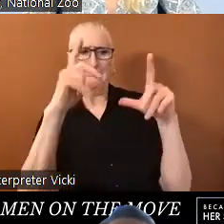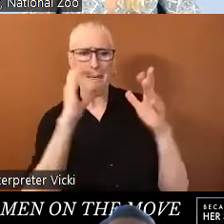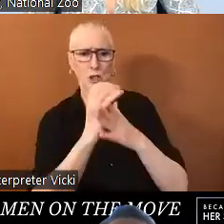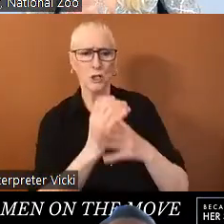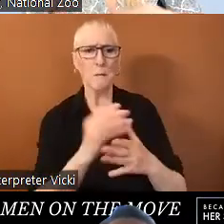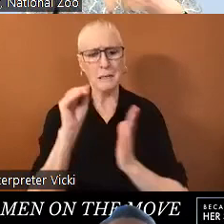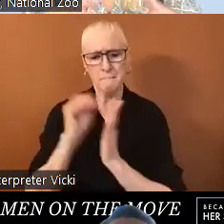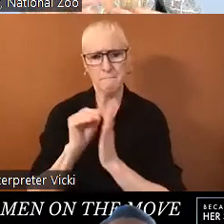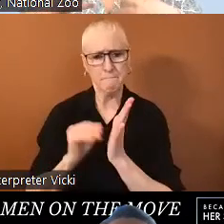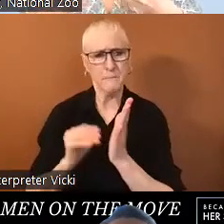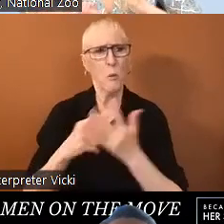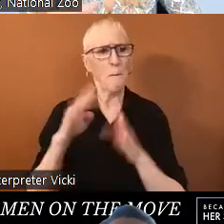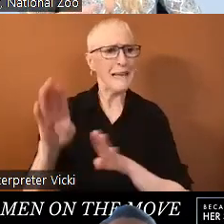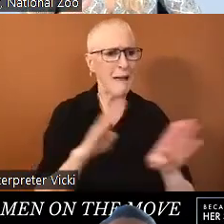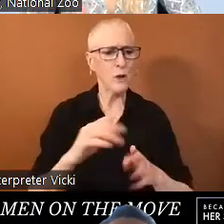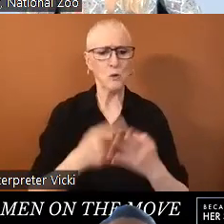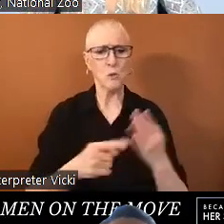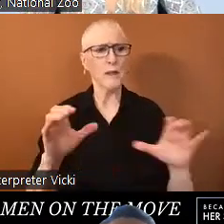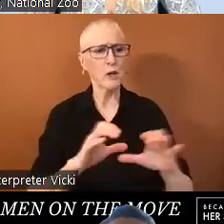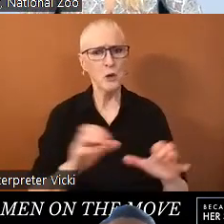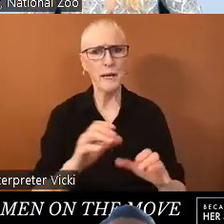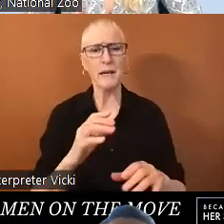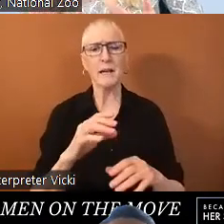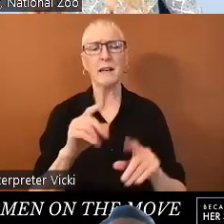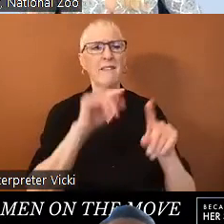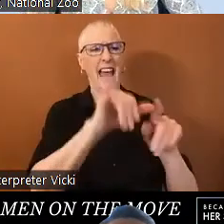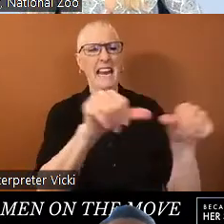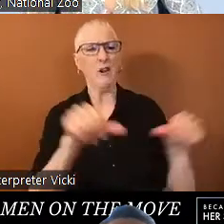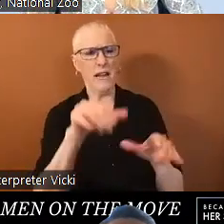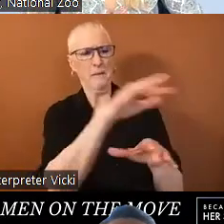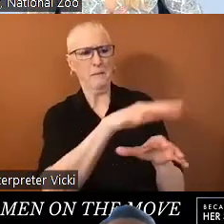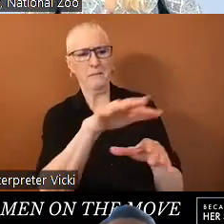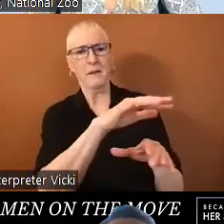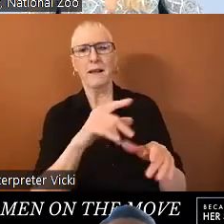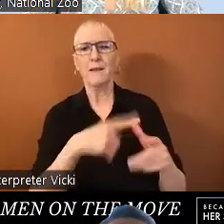all the different behaviors and what they're doing in an area so that then you can create those laws